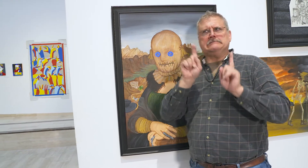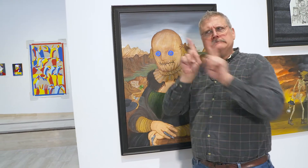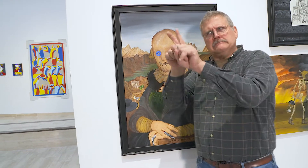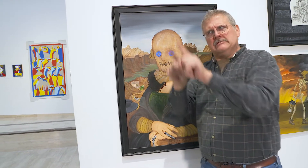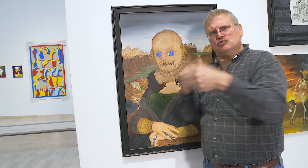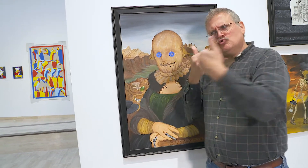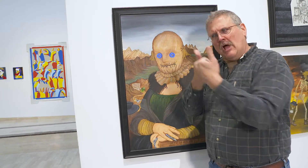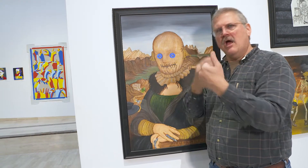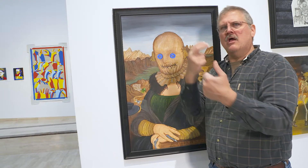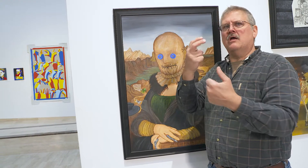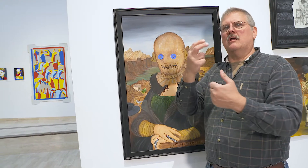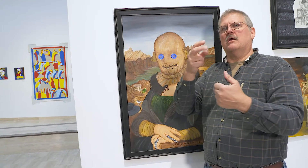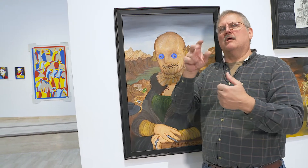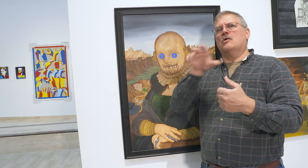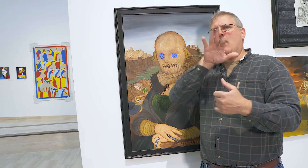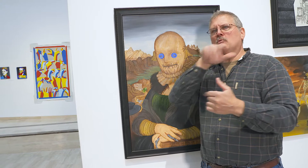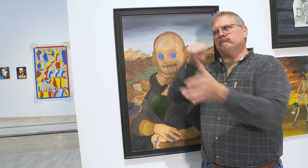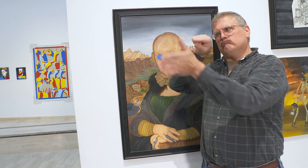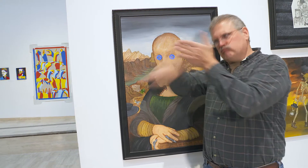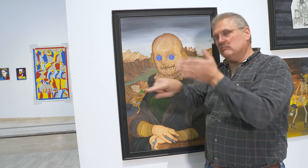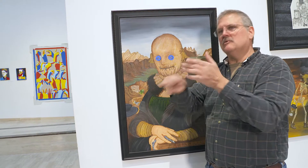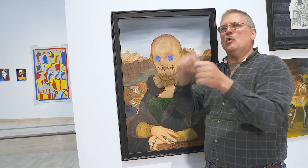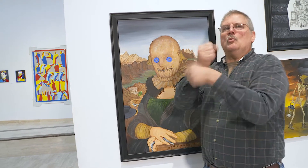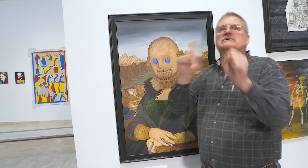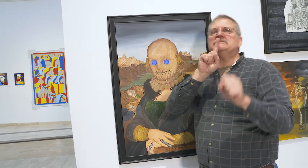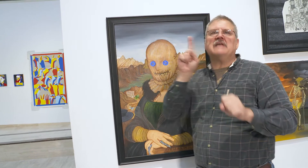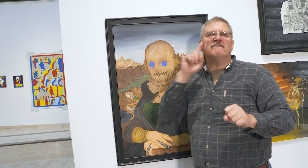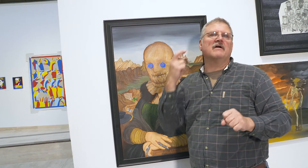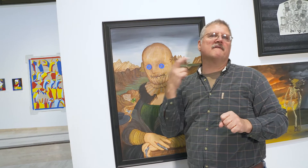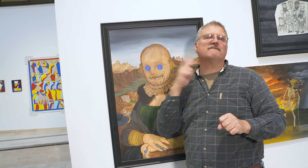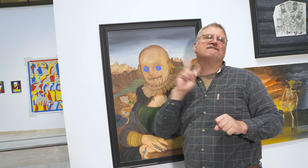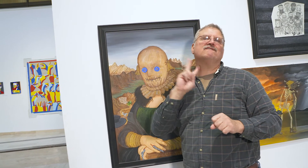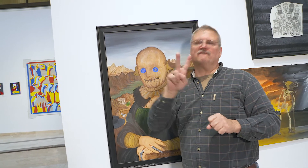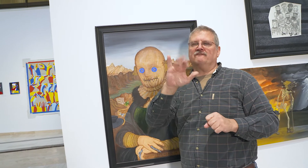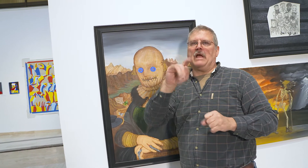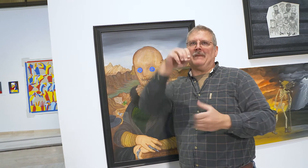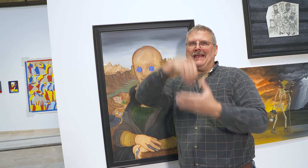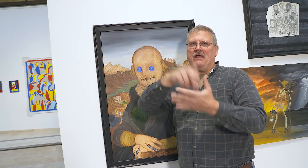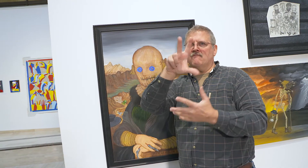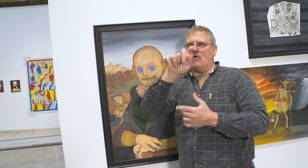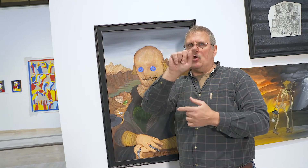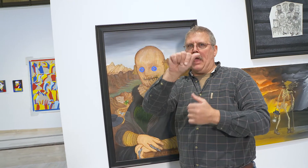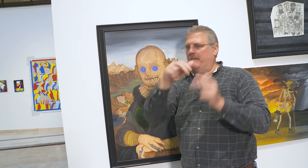The rider on the white horse is Veditz come to challenge and slay the dragon and save the deaf victims